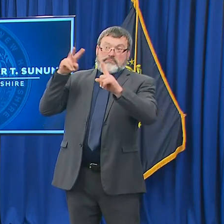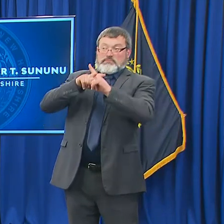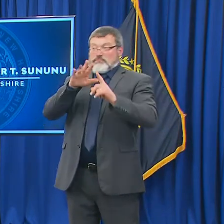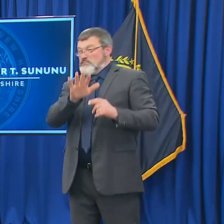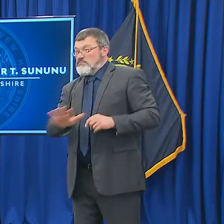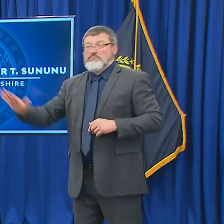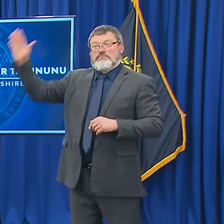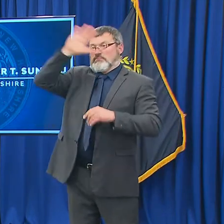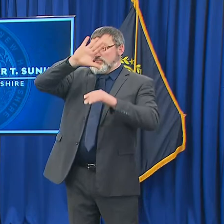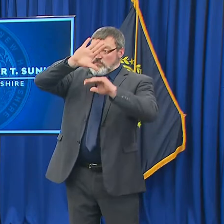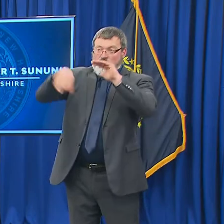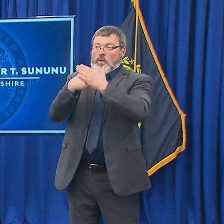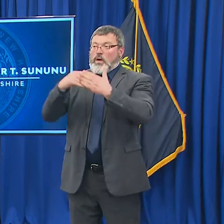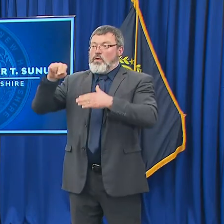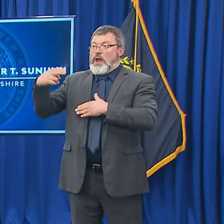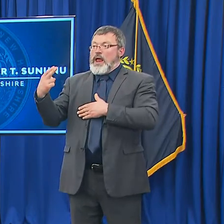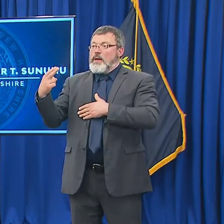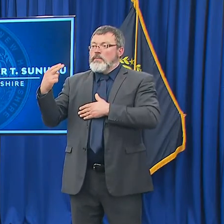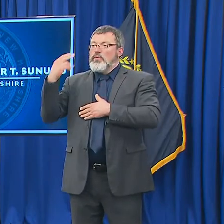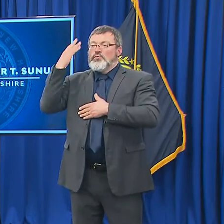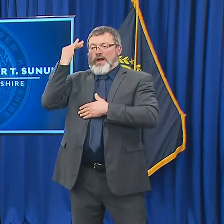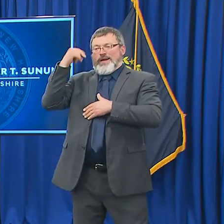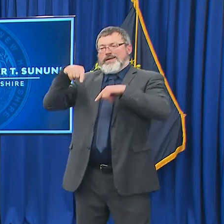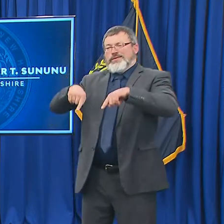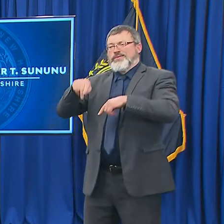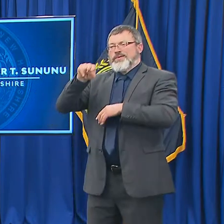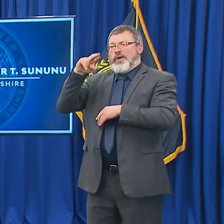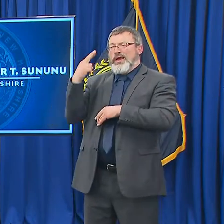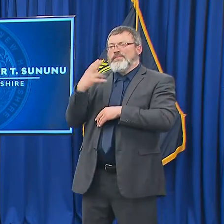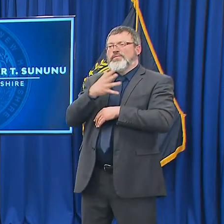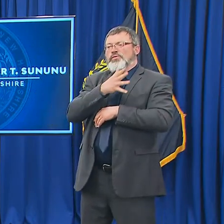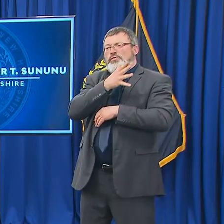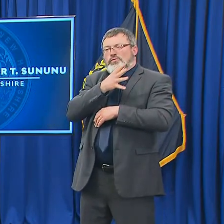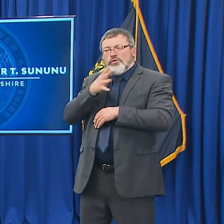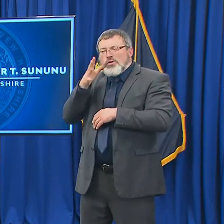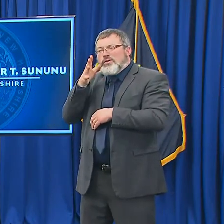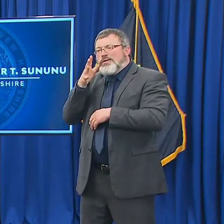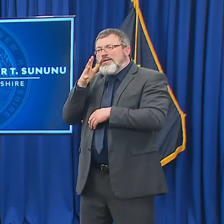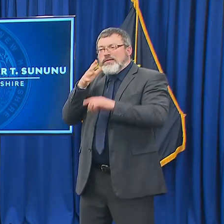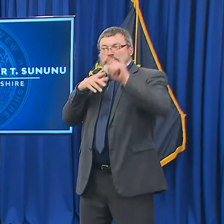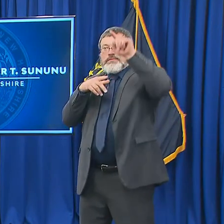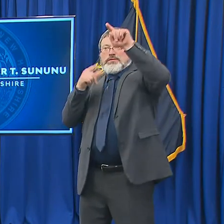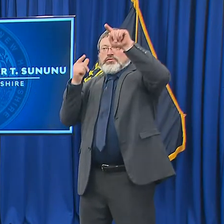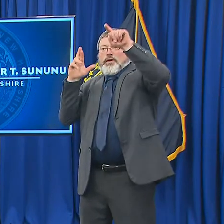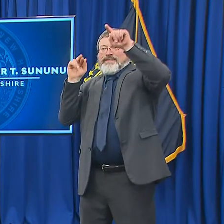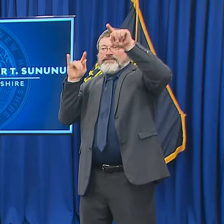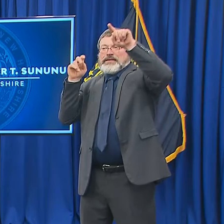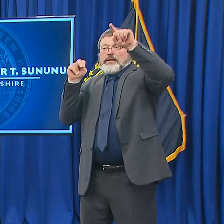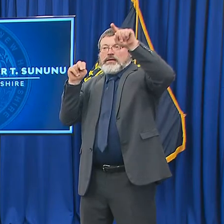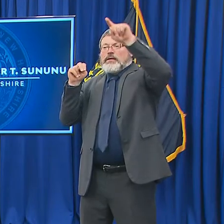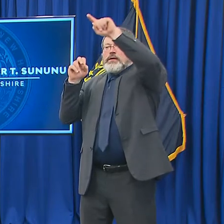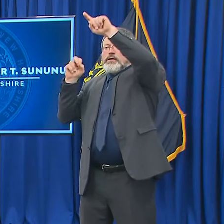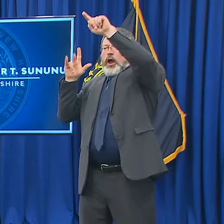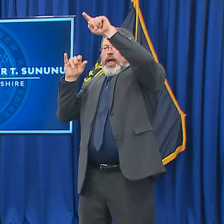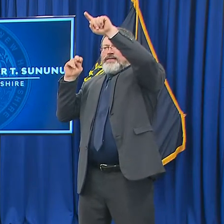But you have folks reacting at that at a local level. It's their right to do so of course. But what we're trying to do is heads